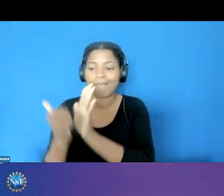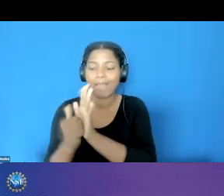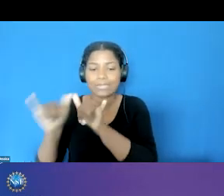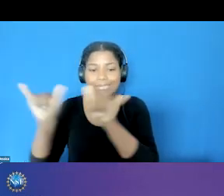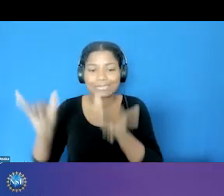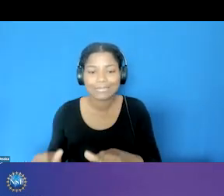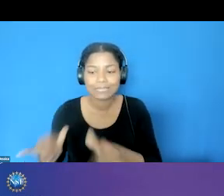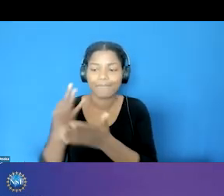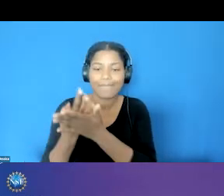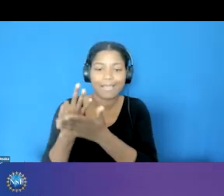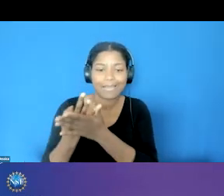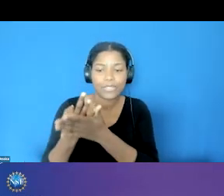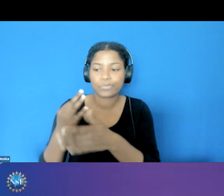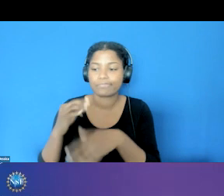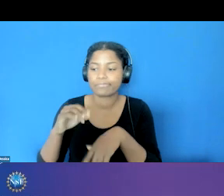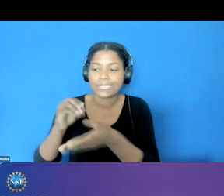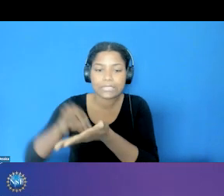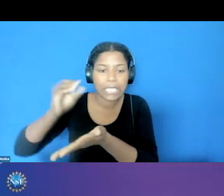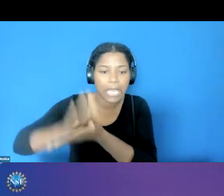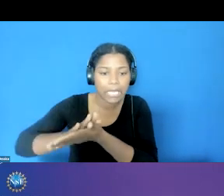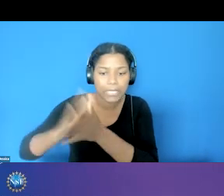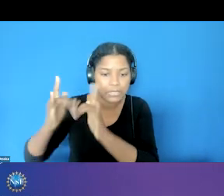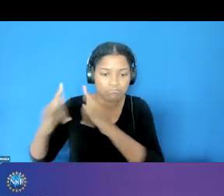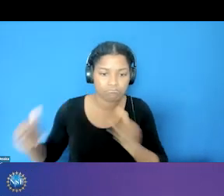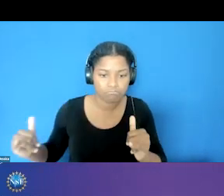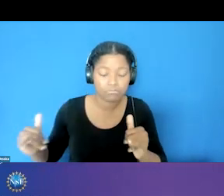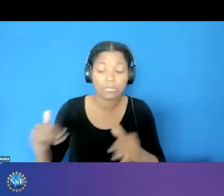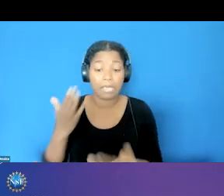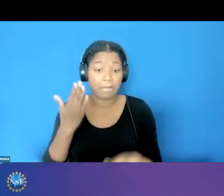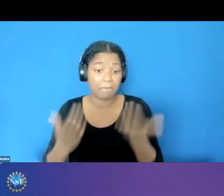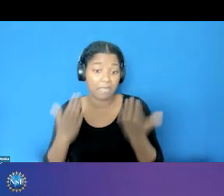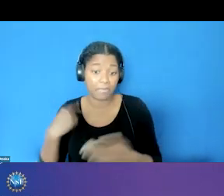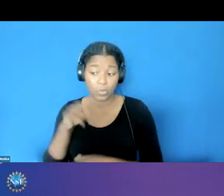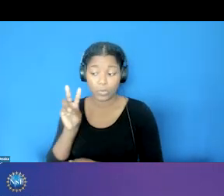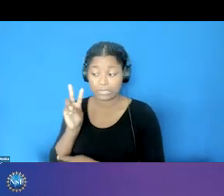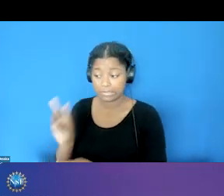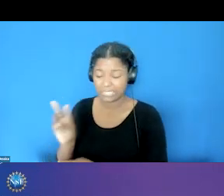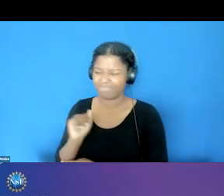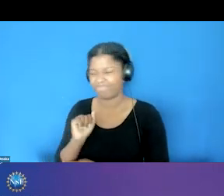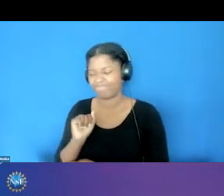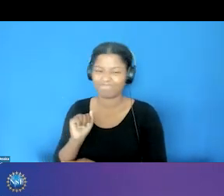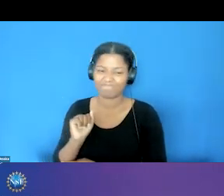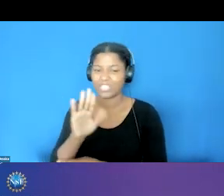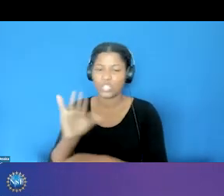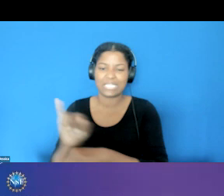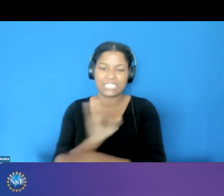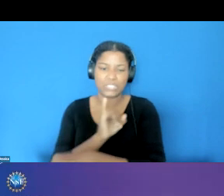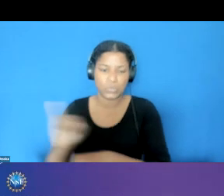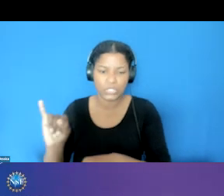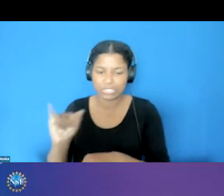and financial statements, et cetera, other requested documentation, we may find that your institution isn't financially viable,